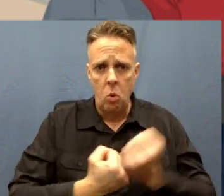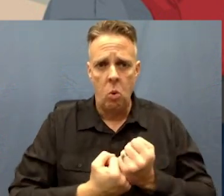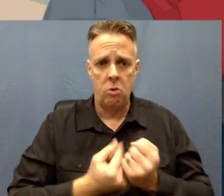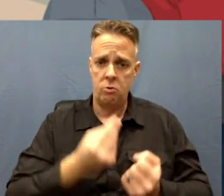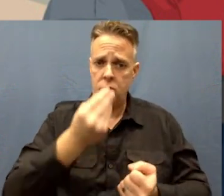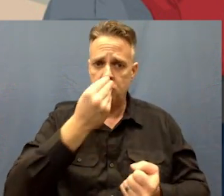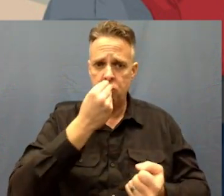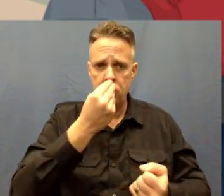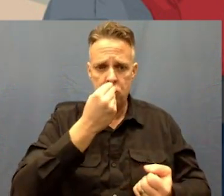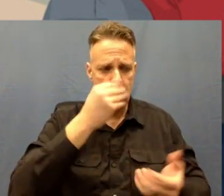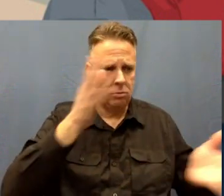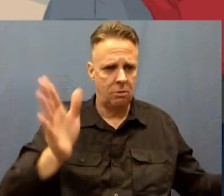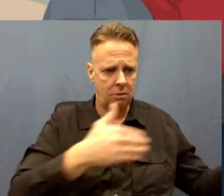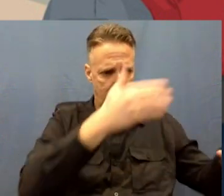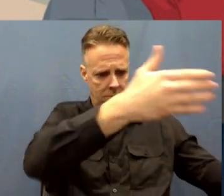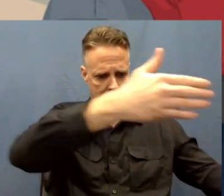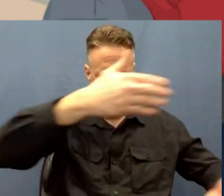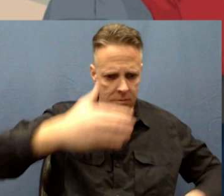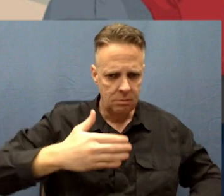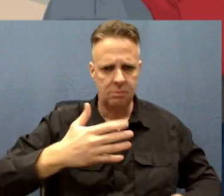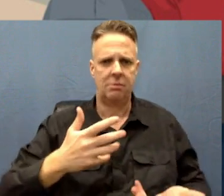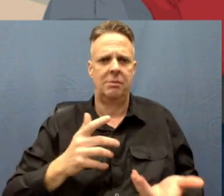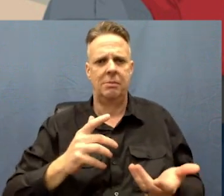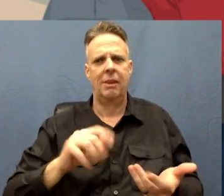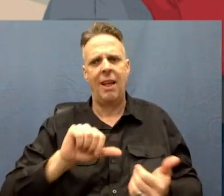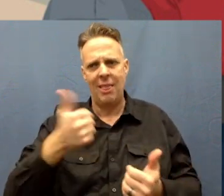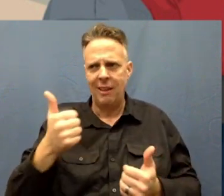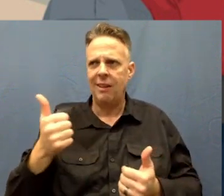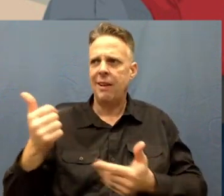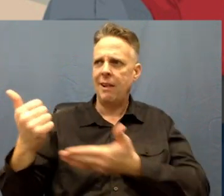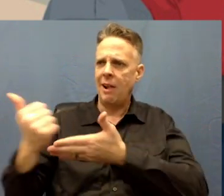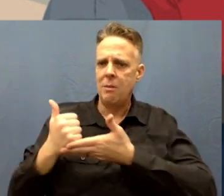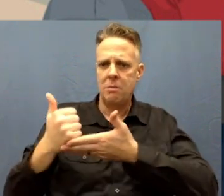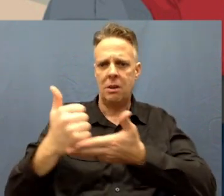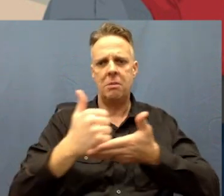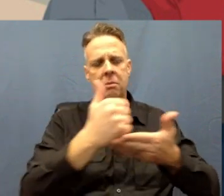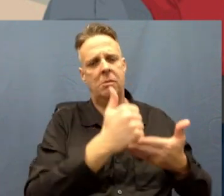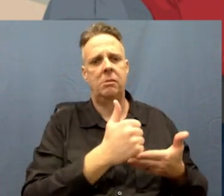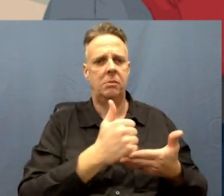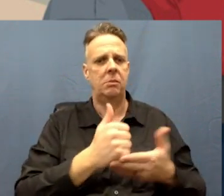CHURCHES, WHERE WE'VE BEEN GIVEN FOOD, AND ALSO OTHER PEOPLE HAVE HELPED US.